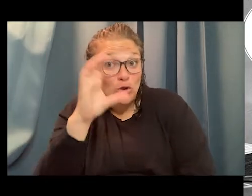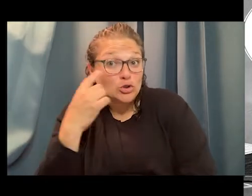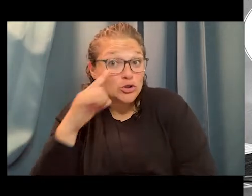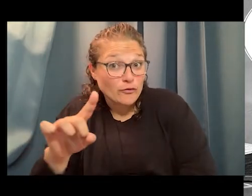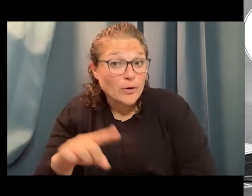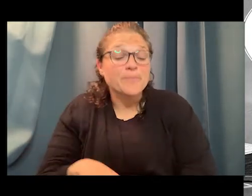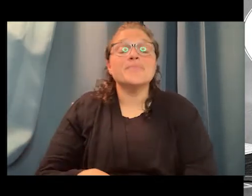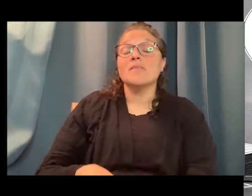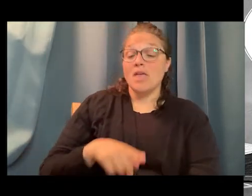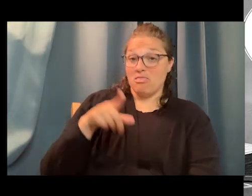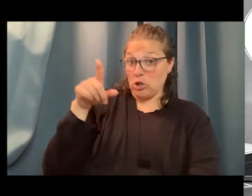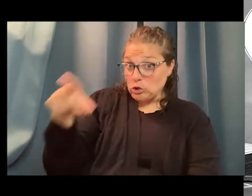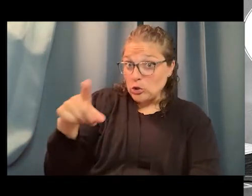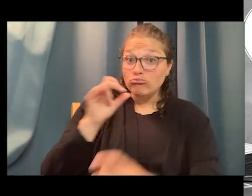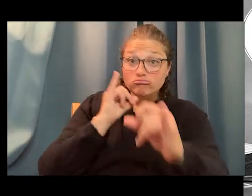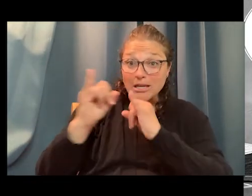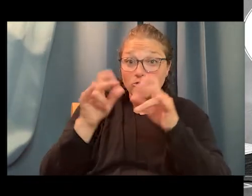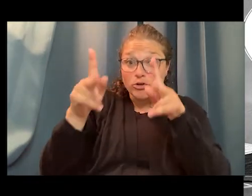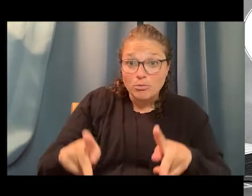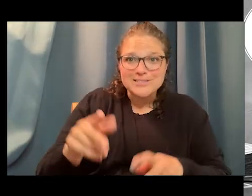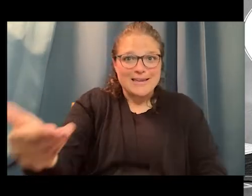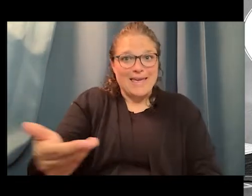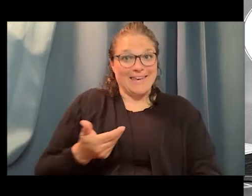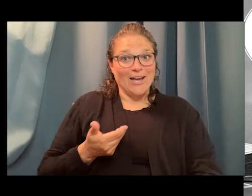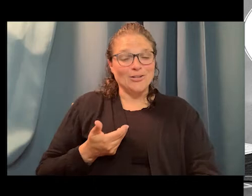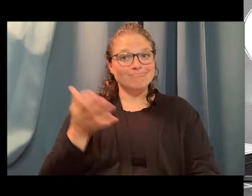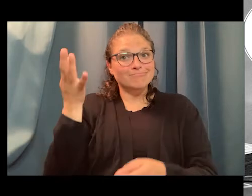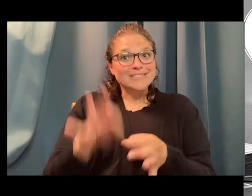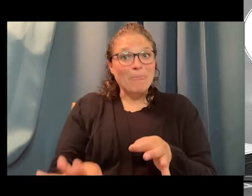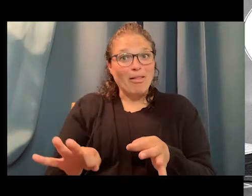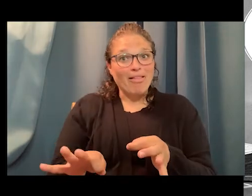Then you can interview the person and hire them. It's just that simple.